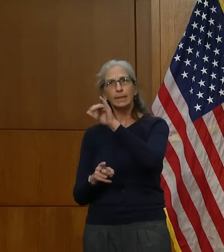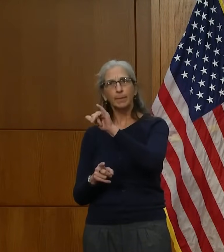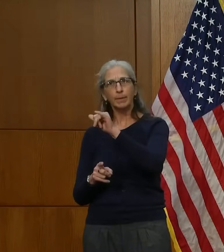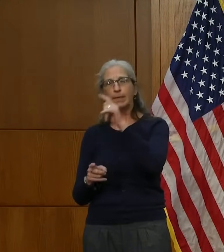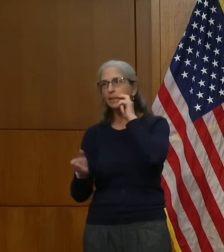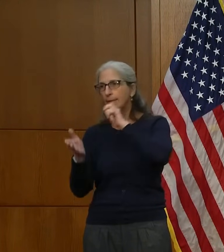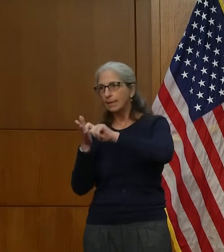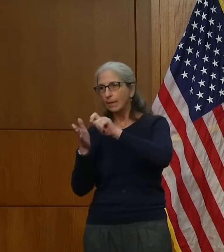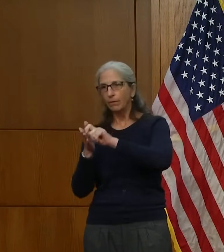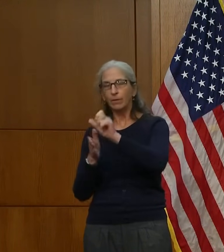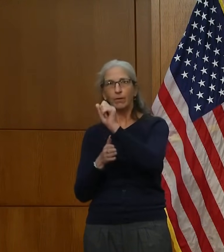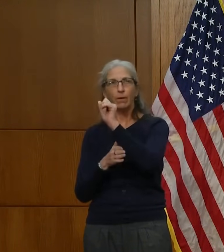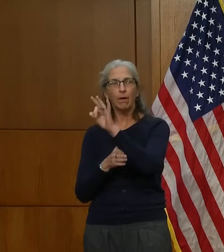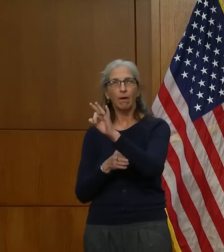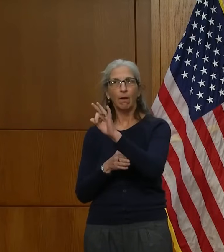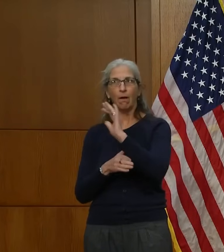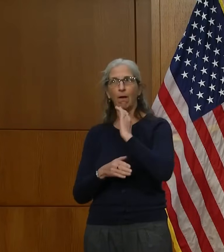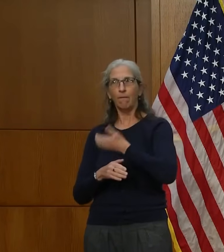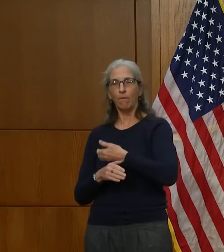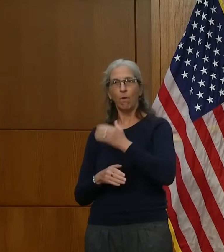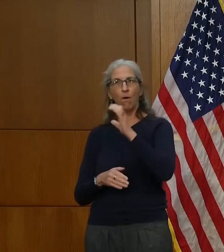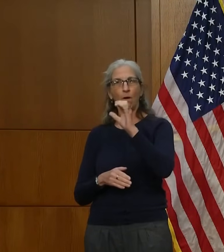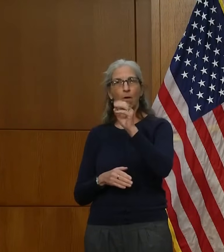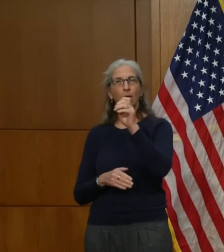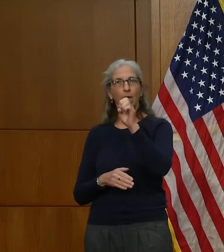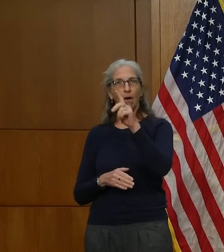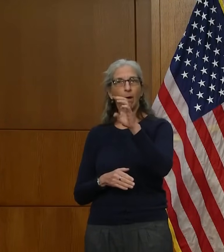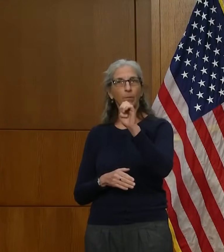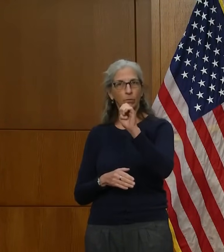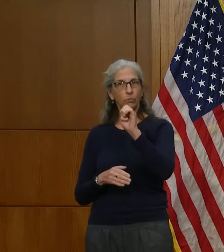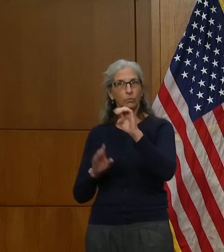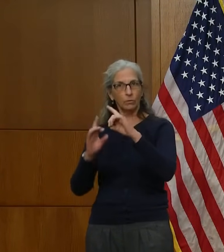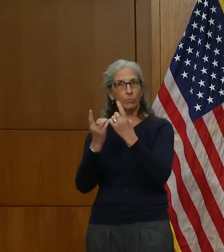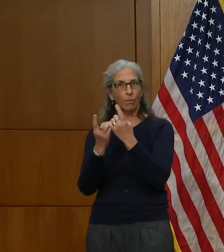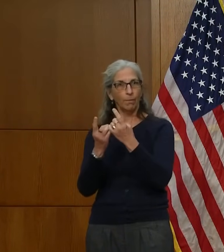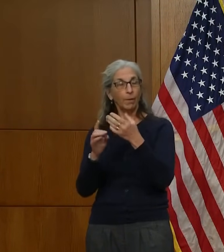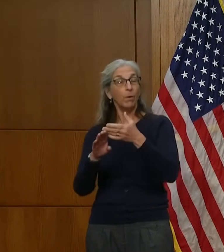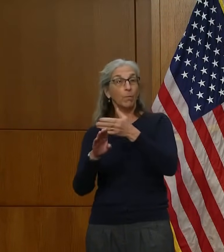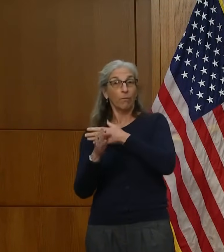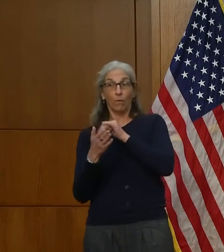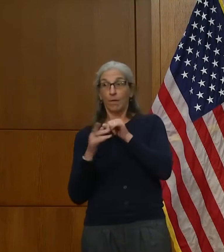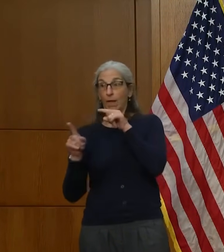AND THAT'S ANGELA NAVARRE.